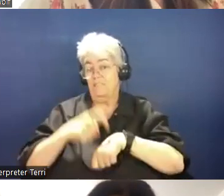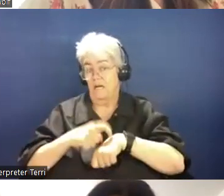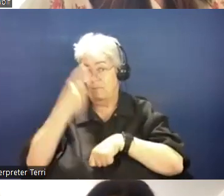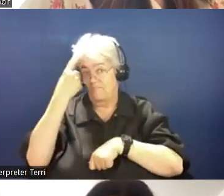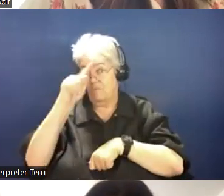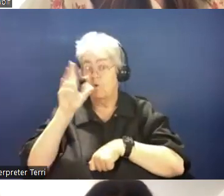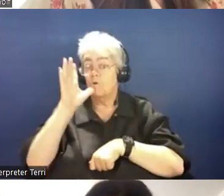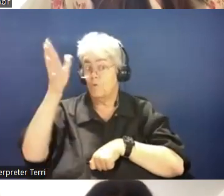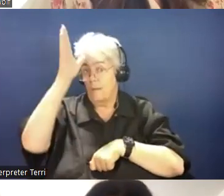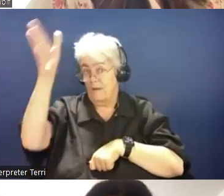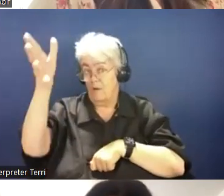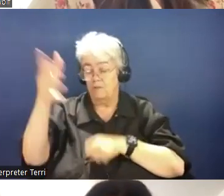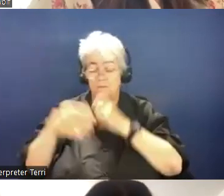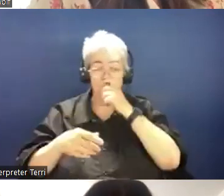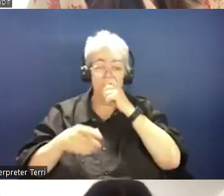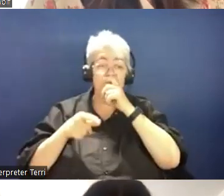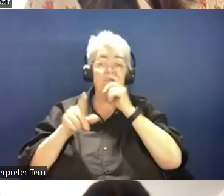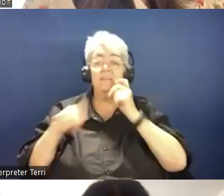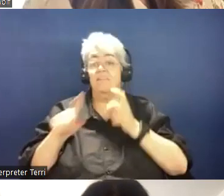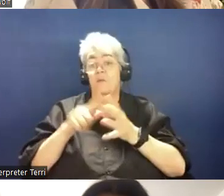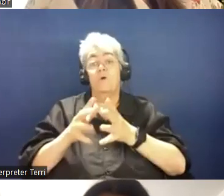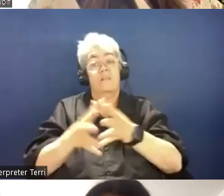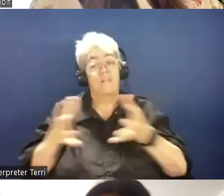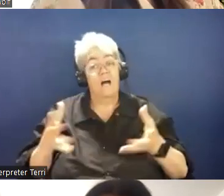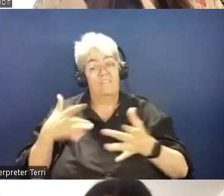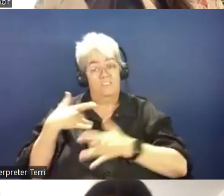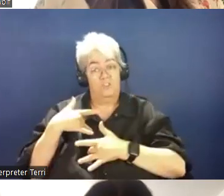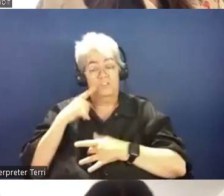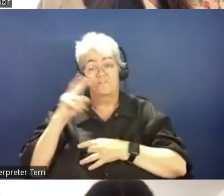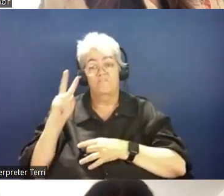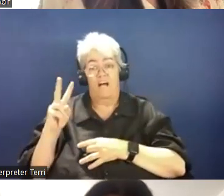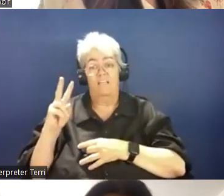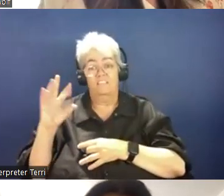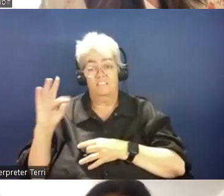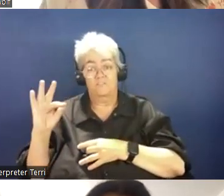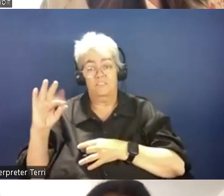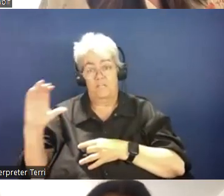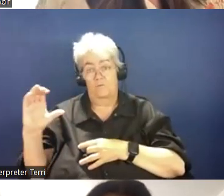There were a lot of concerns from Violence Free's Policy Committee initially on this legislation,